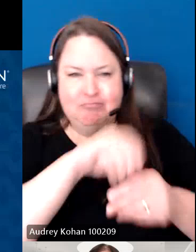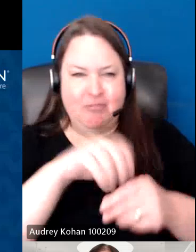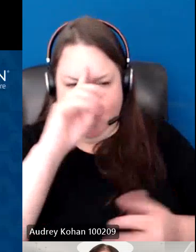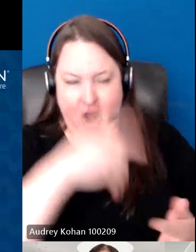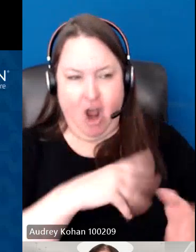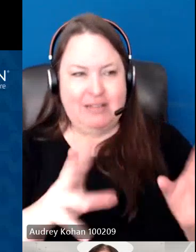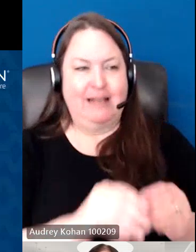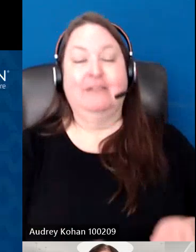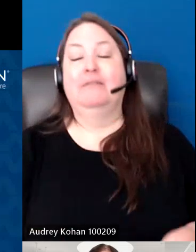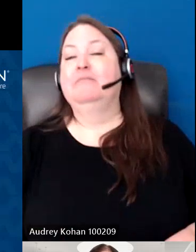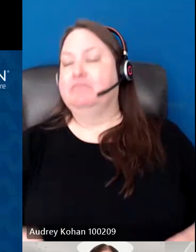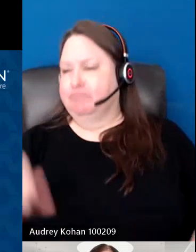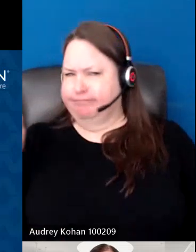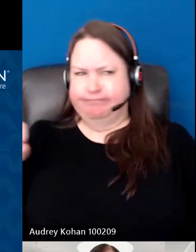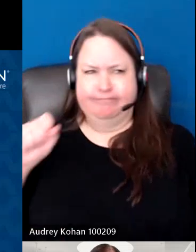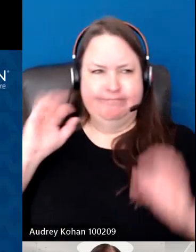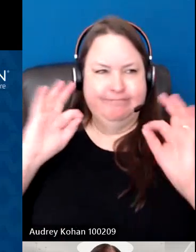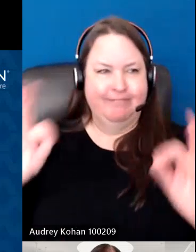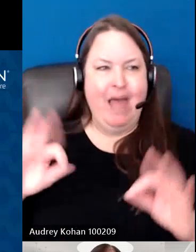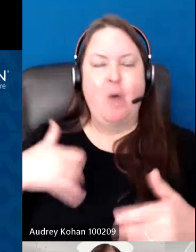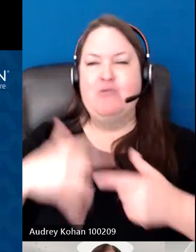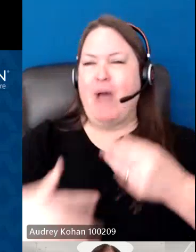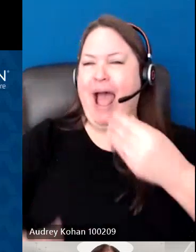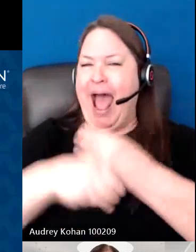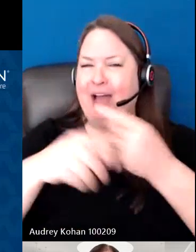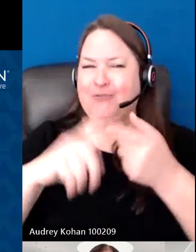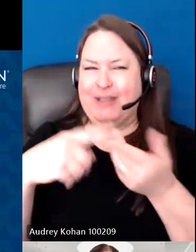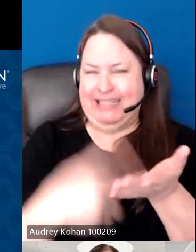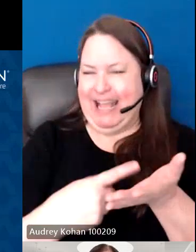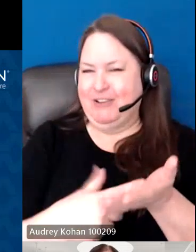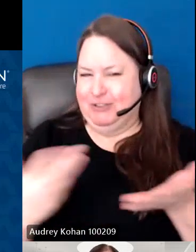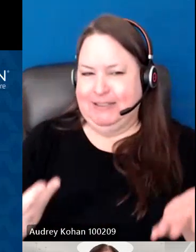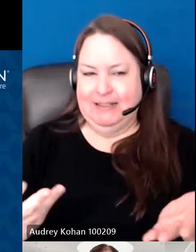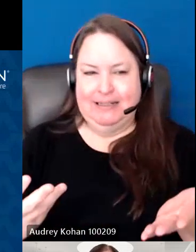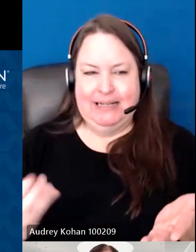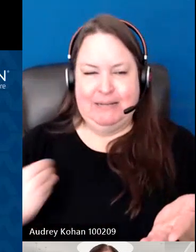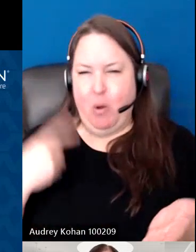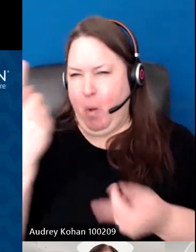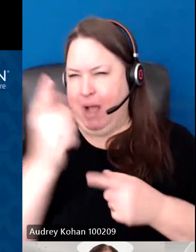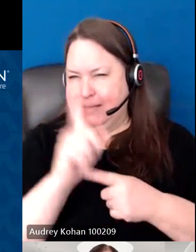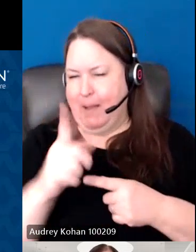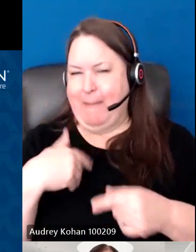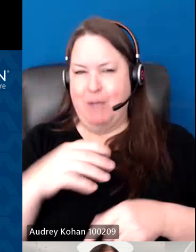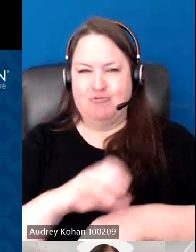see if I can add to the discuss a little bit here um give me one second my computer is freezing up